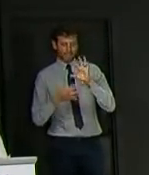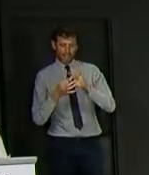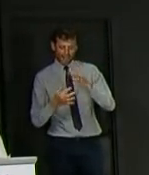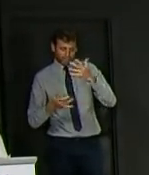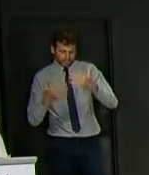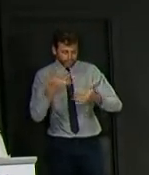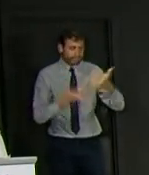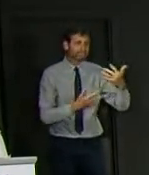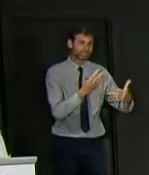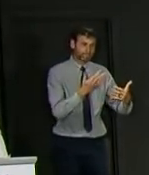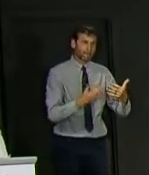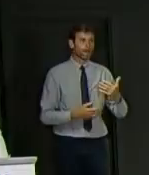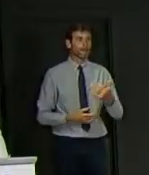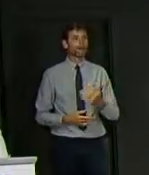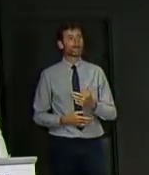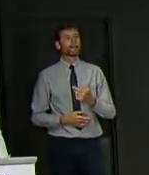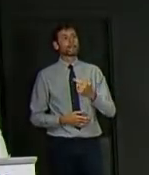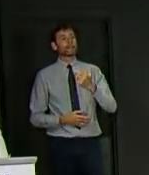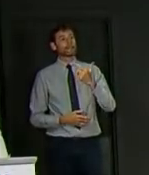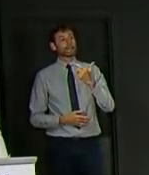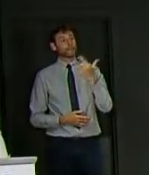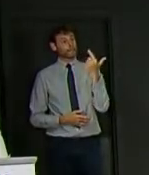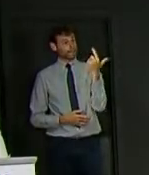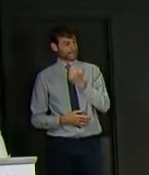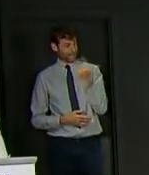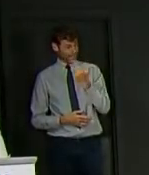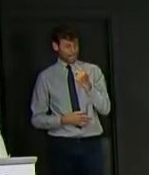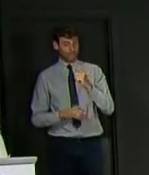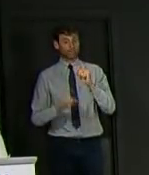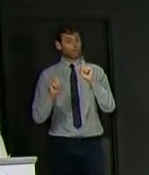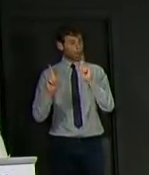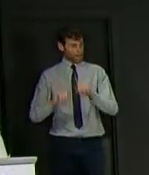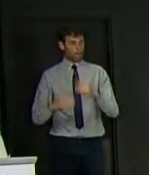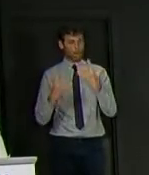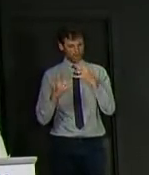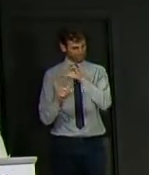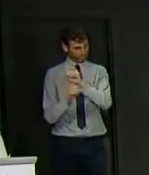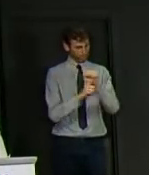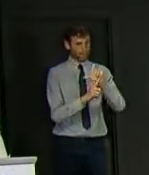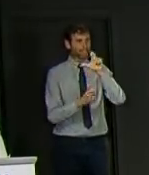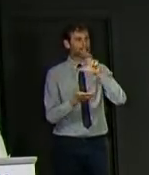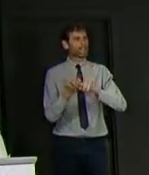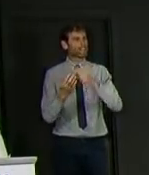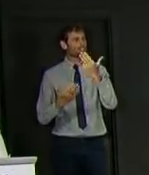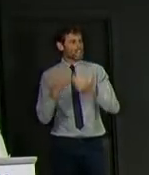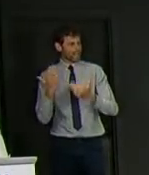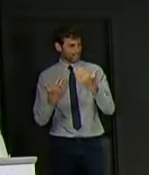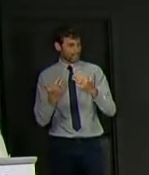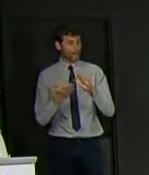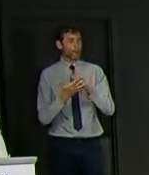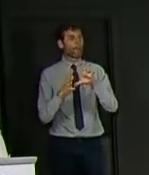An additional 17 positive cases were confirmed yesterday - which takes the total now in Scotland